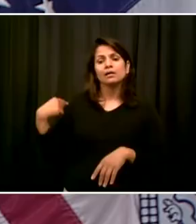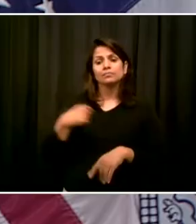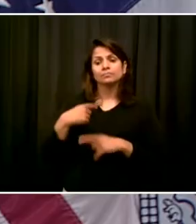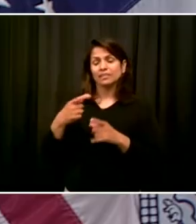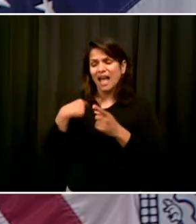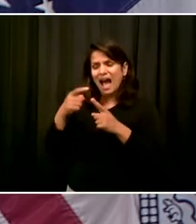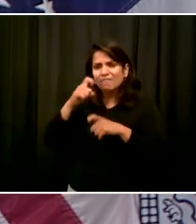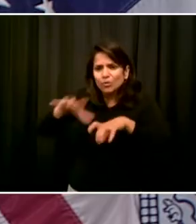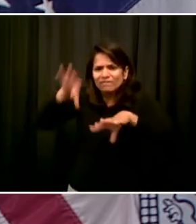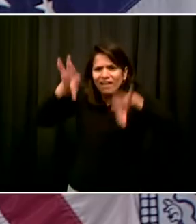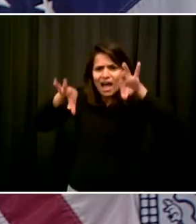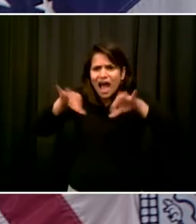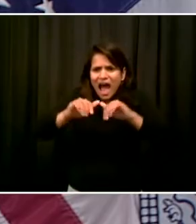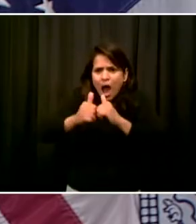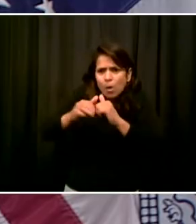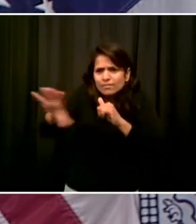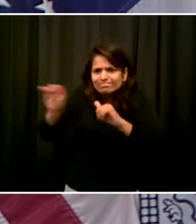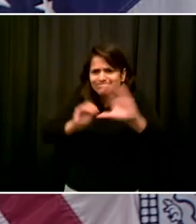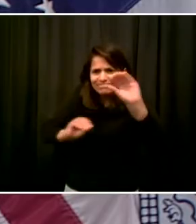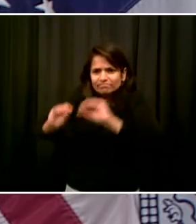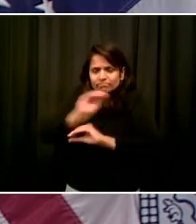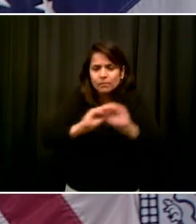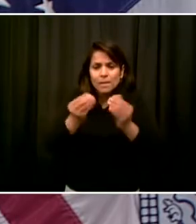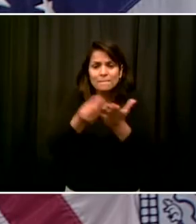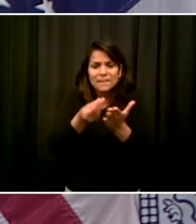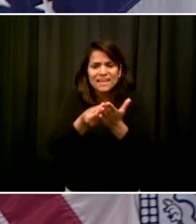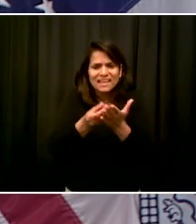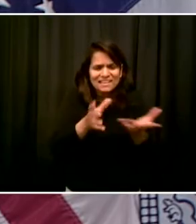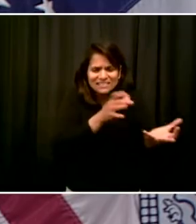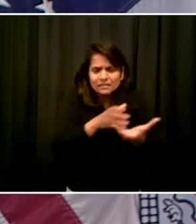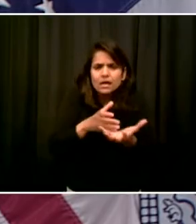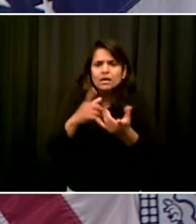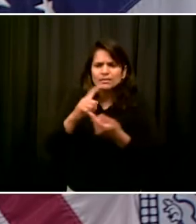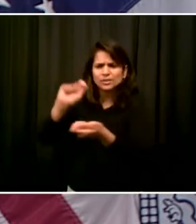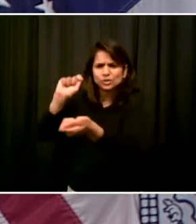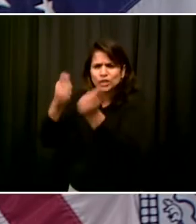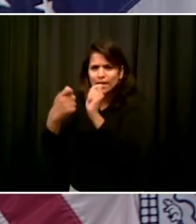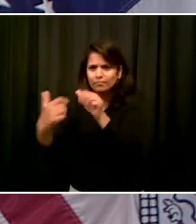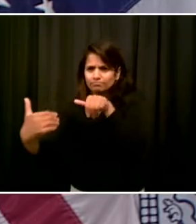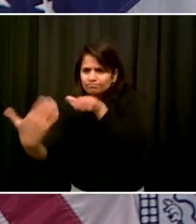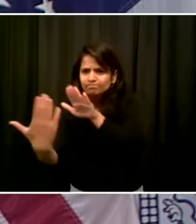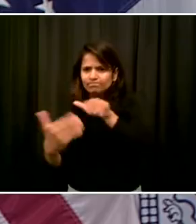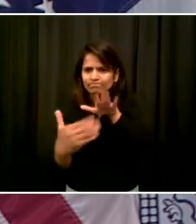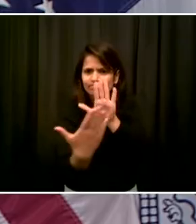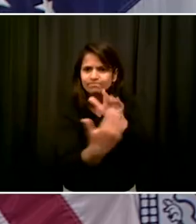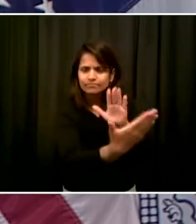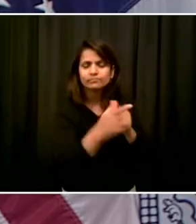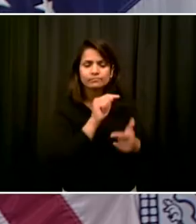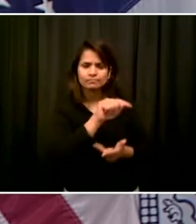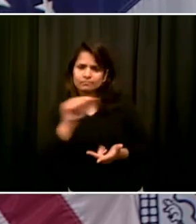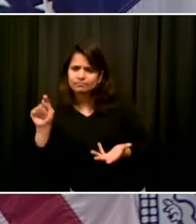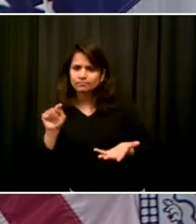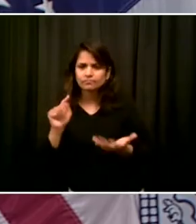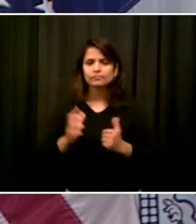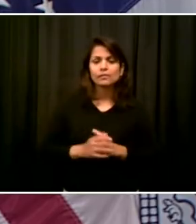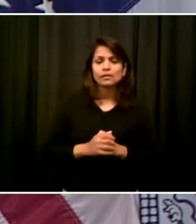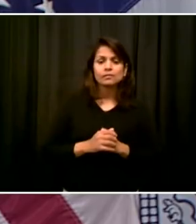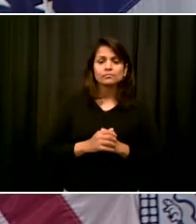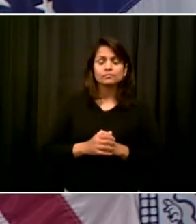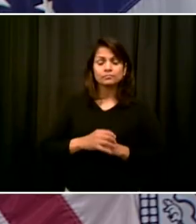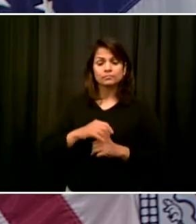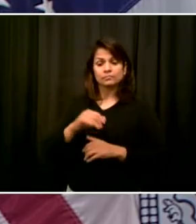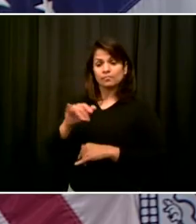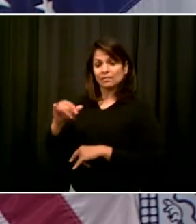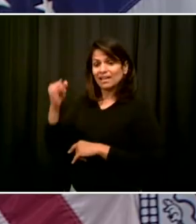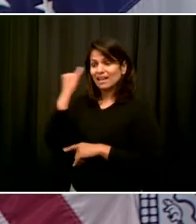YOU FIND SAVINGS